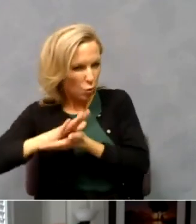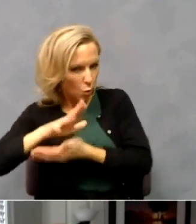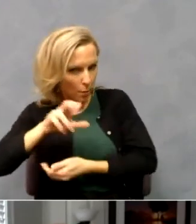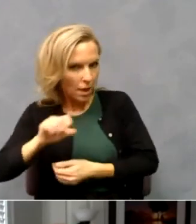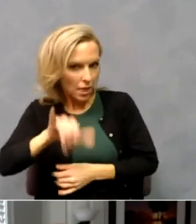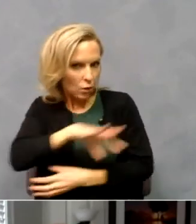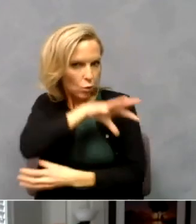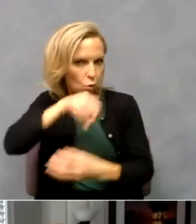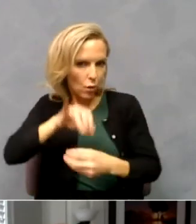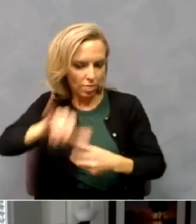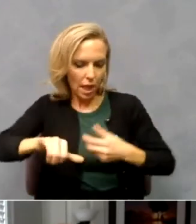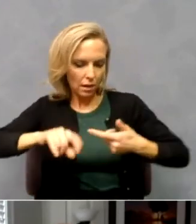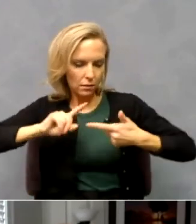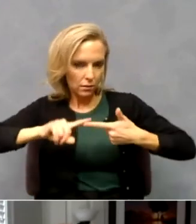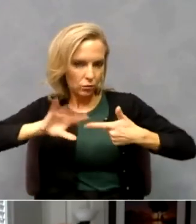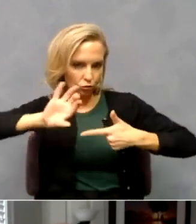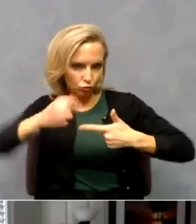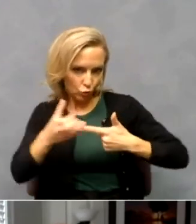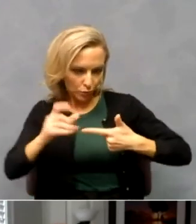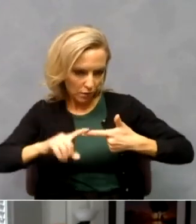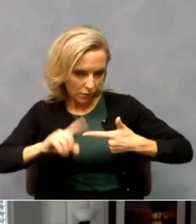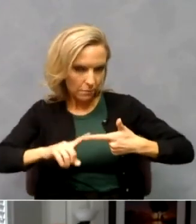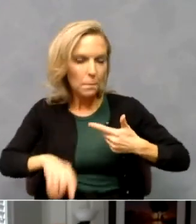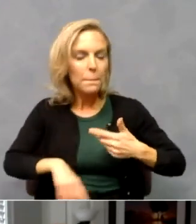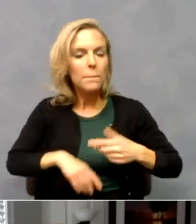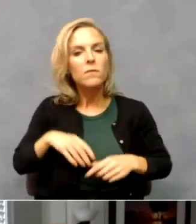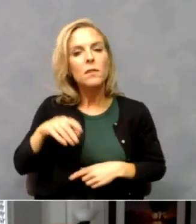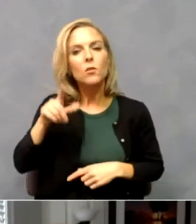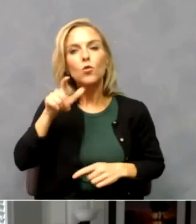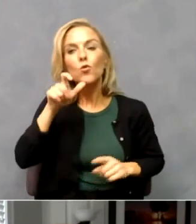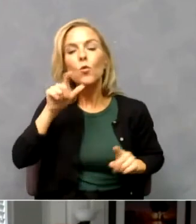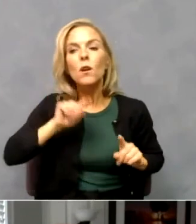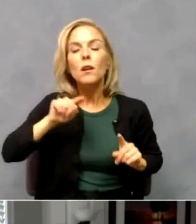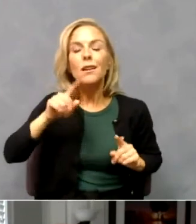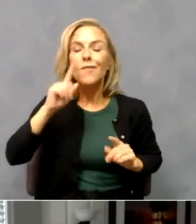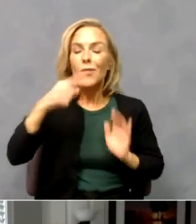offsite. Administrative personnel, just like healthcare, are asked to please